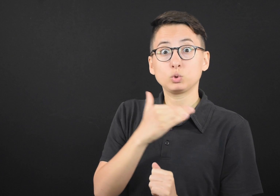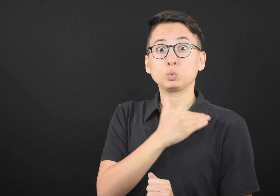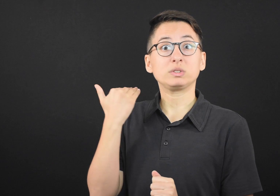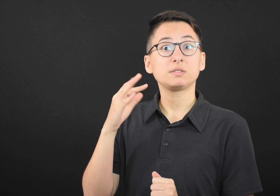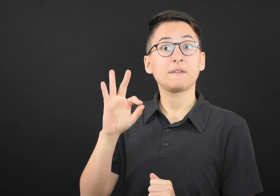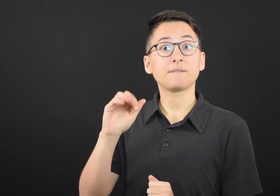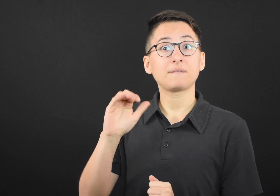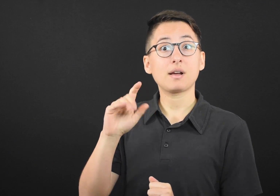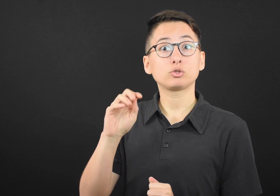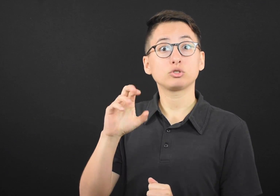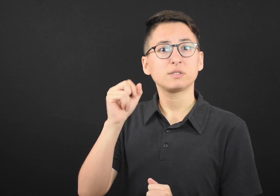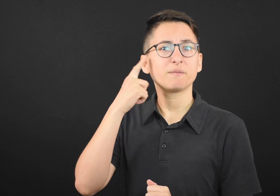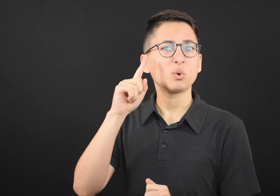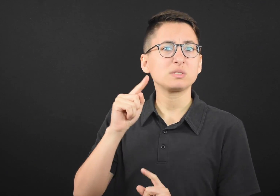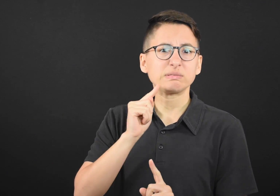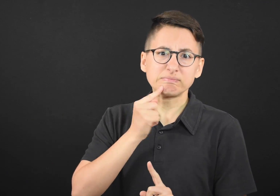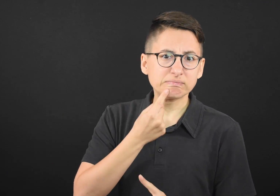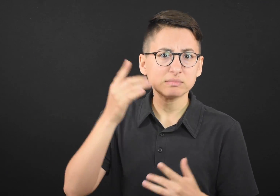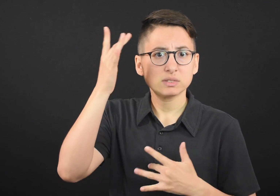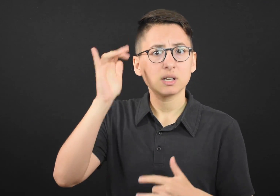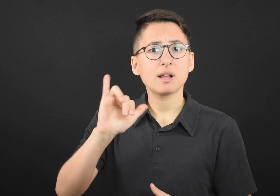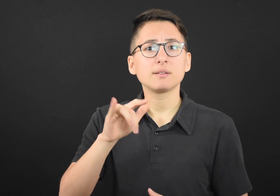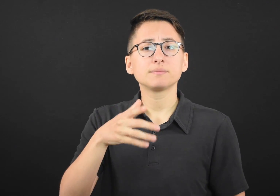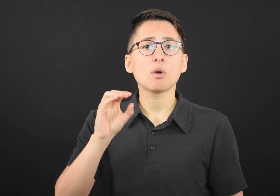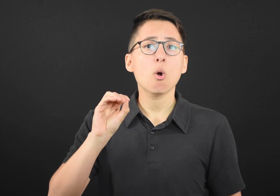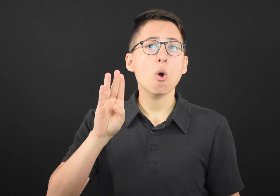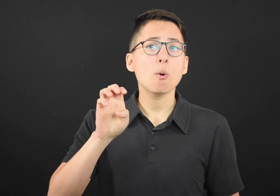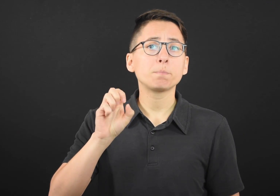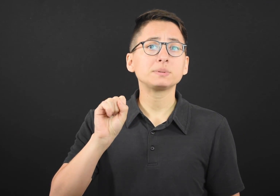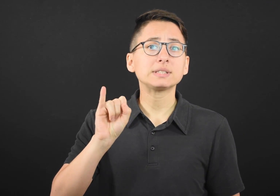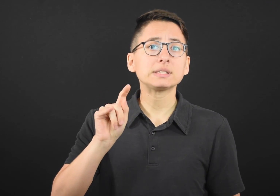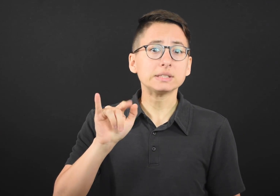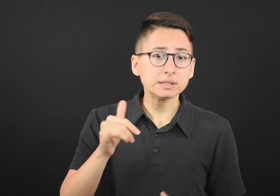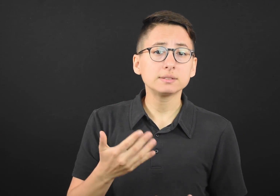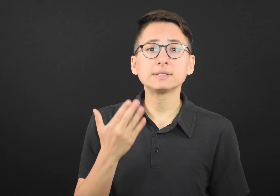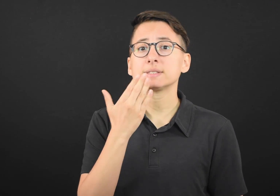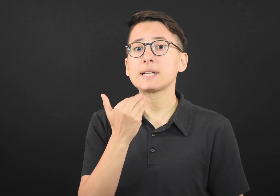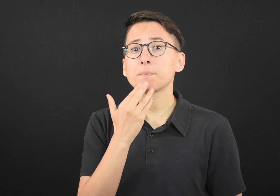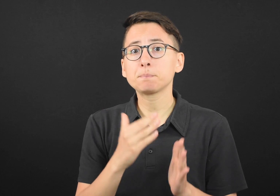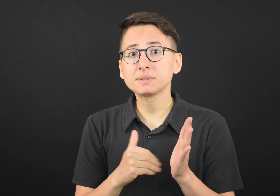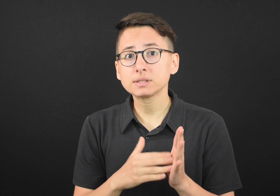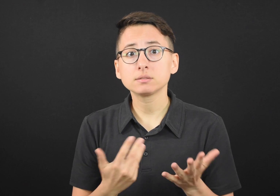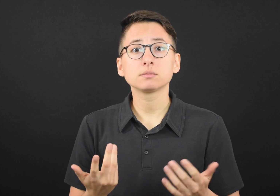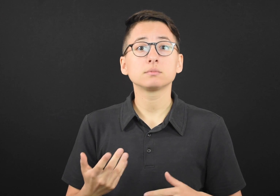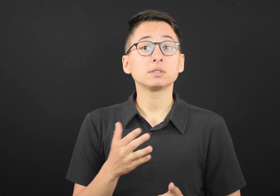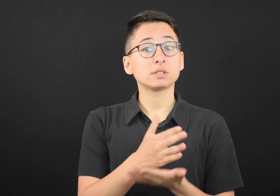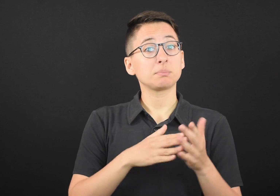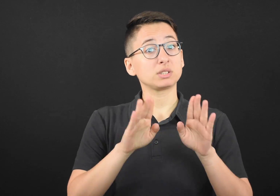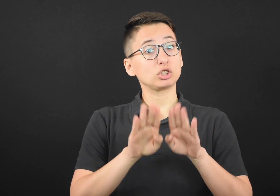factors for severe disease such as obesity and diabetes, some